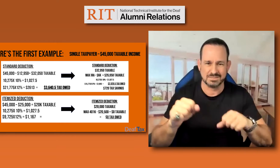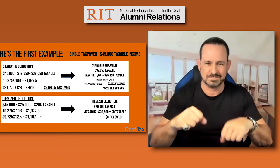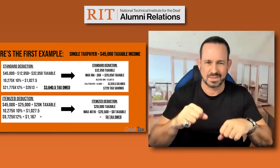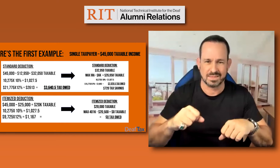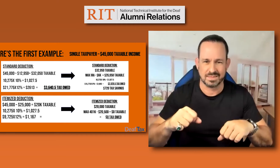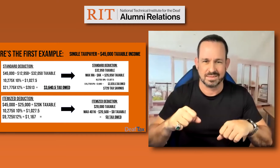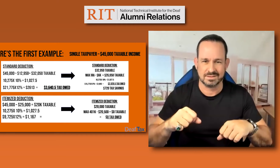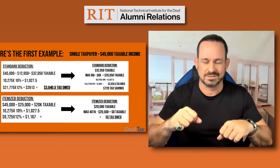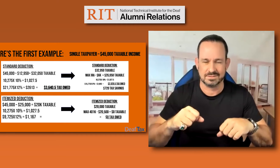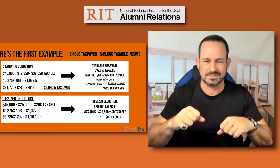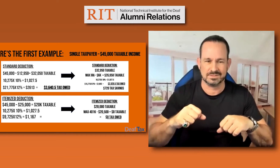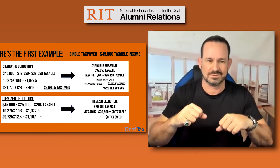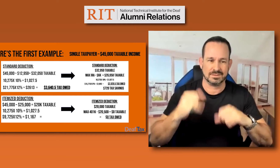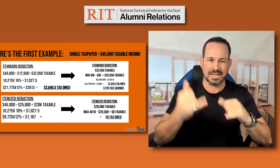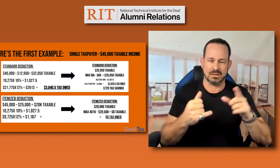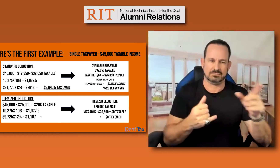Is this possible?